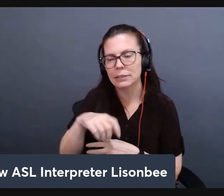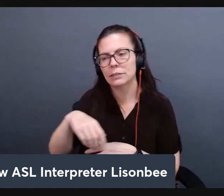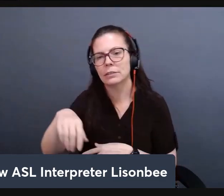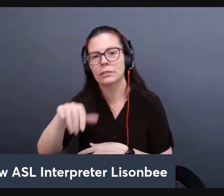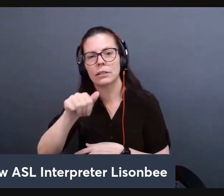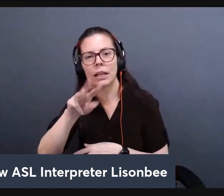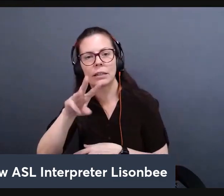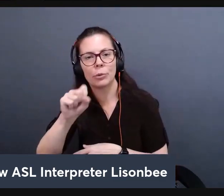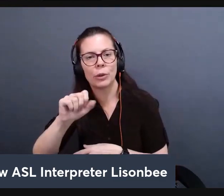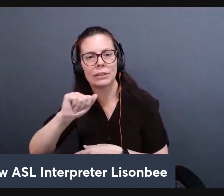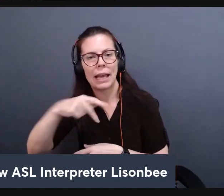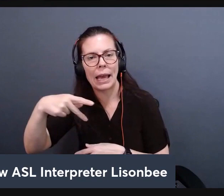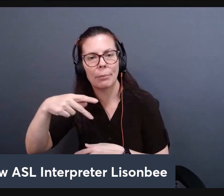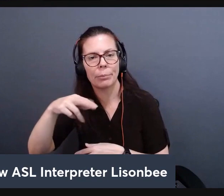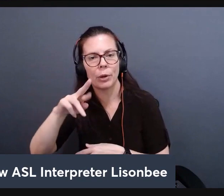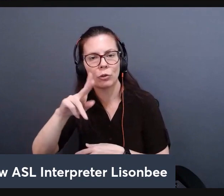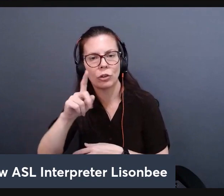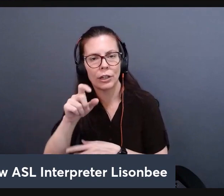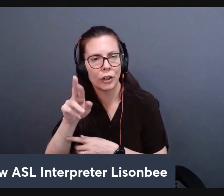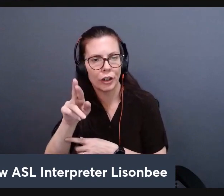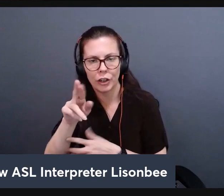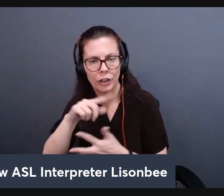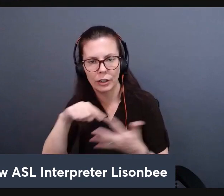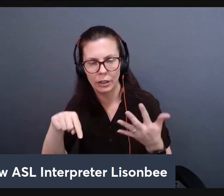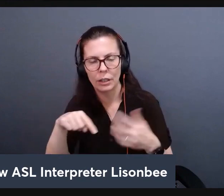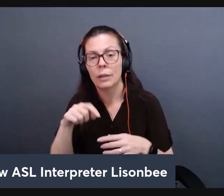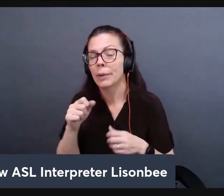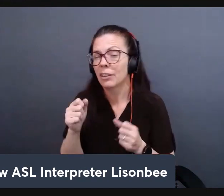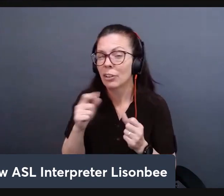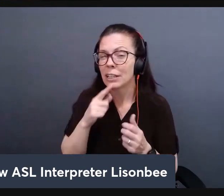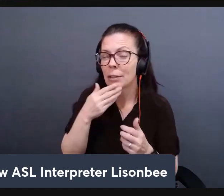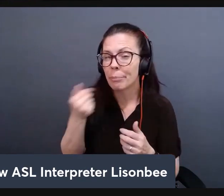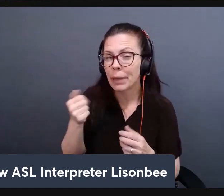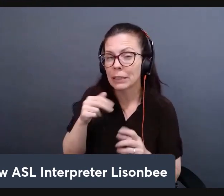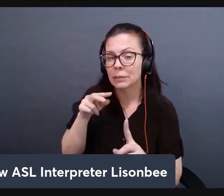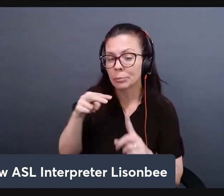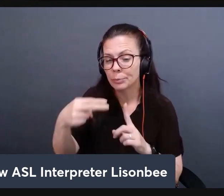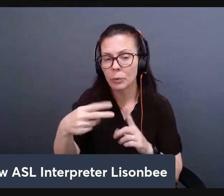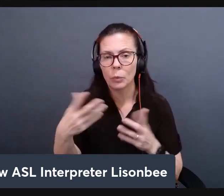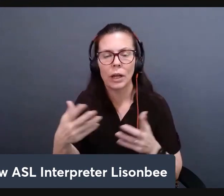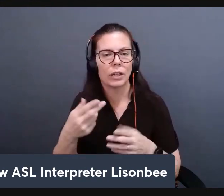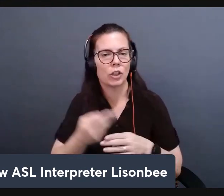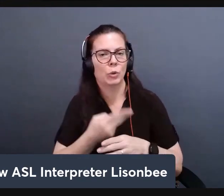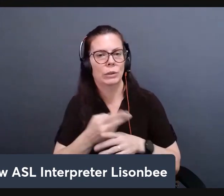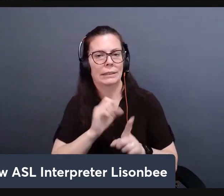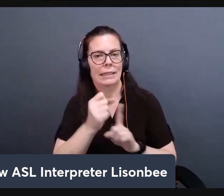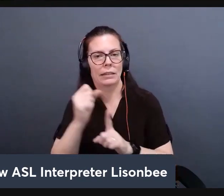And really, I think the best way to think about it is to think about use cases. Start from a use case and then say,